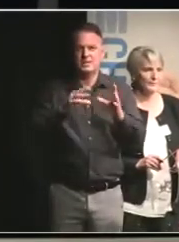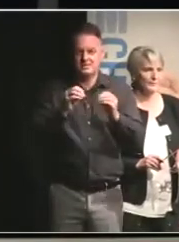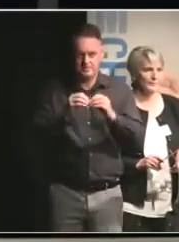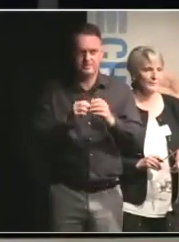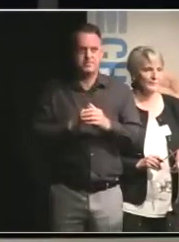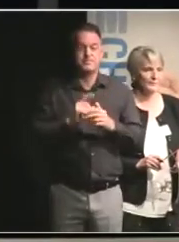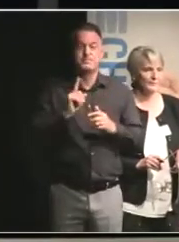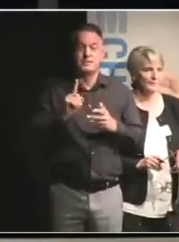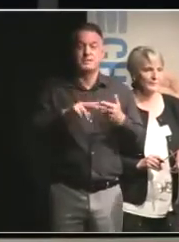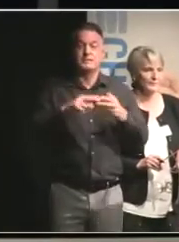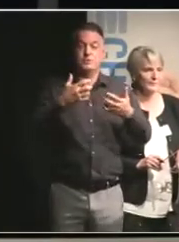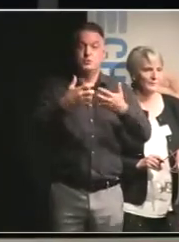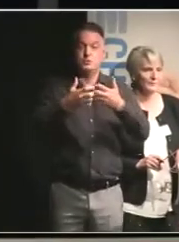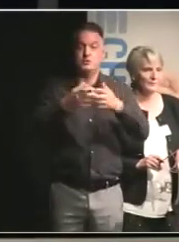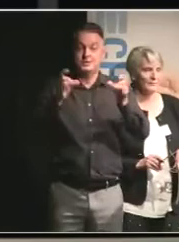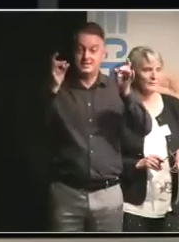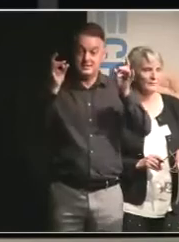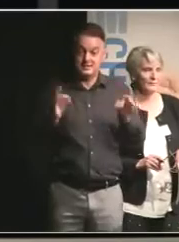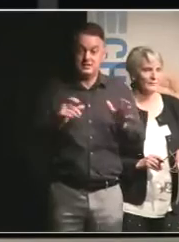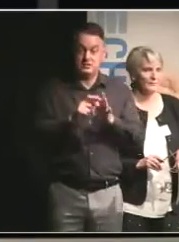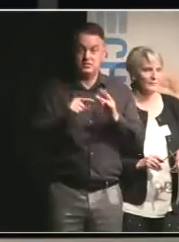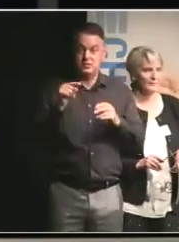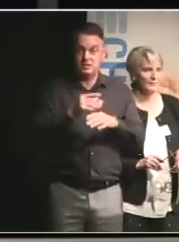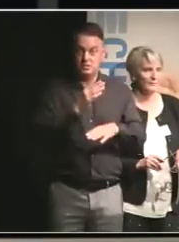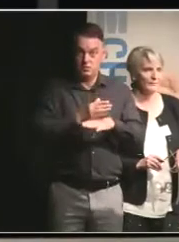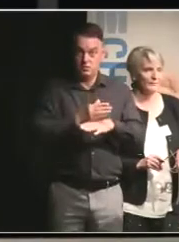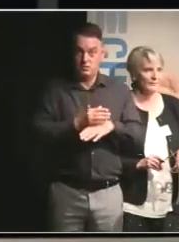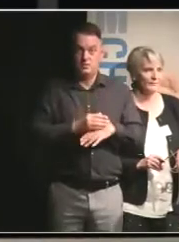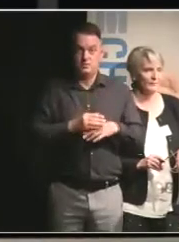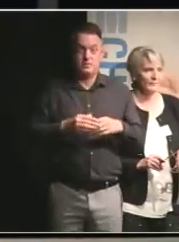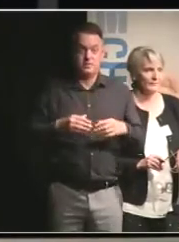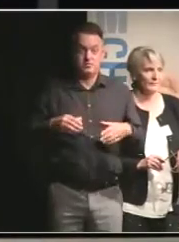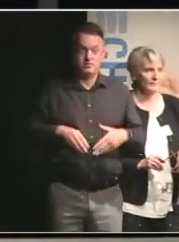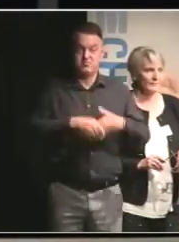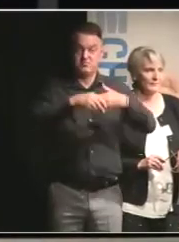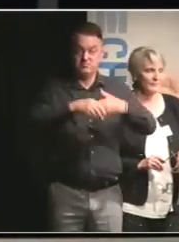is that if universities start doing this and with this part of this commitment, you know share these